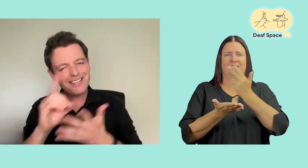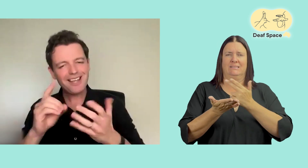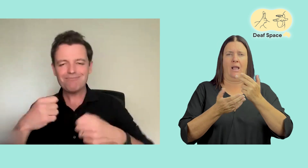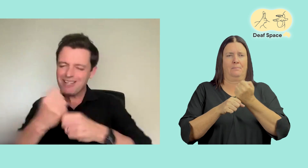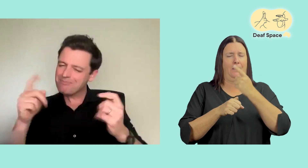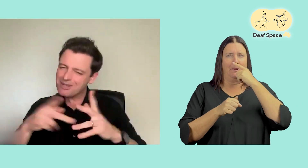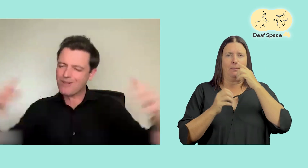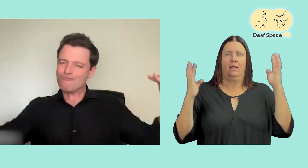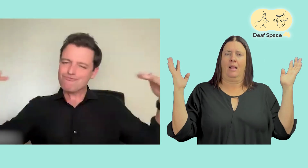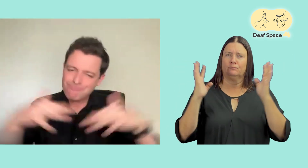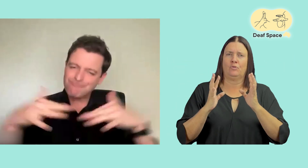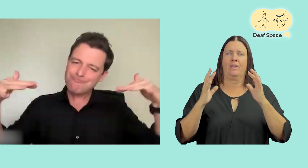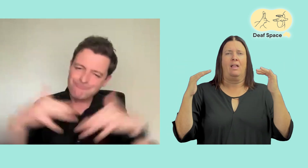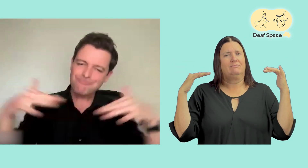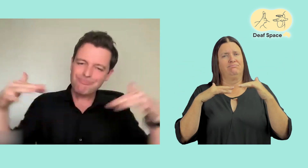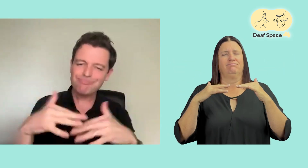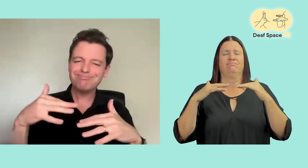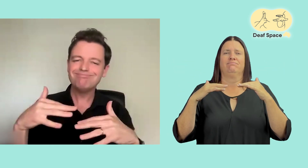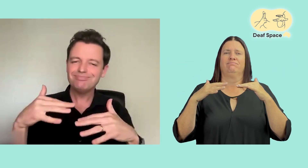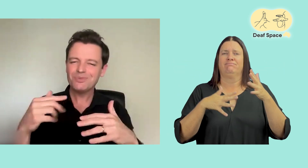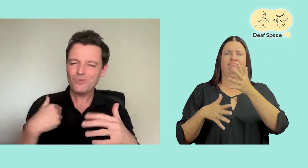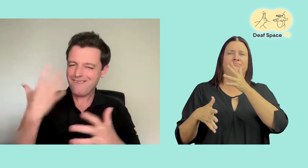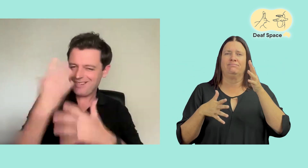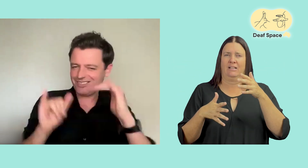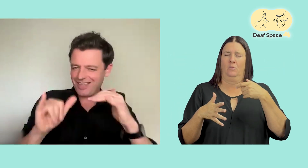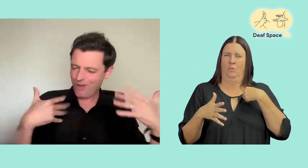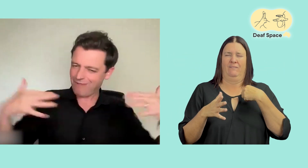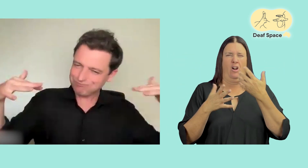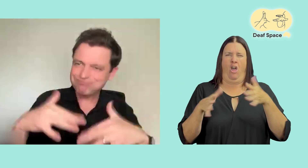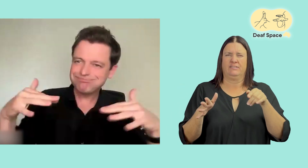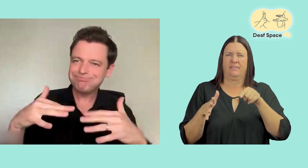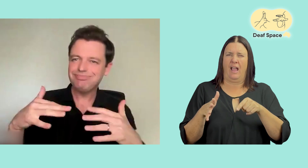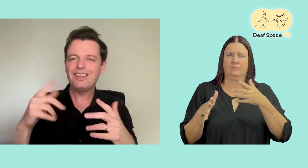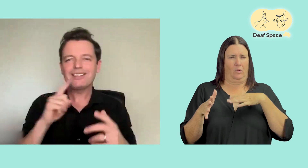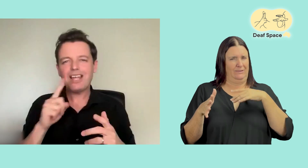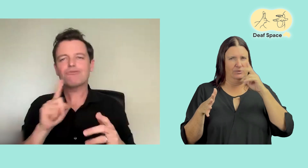to make people come together, to bring people together, and we've lost that to some degree.